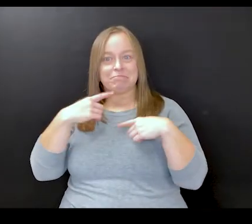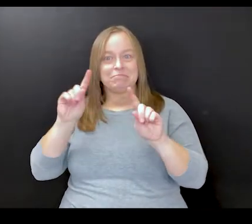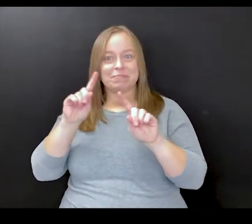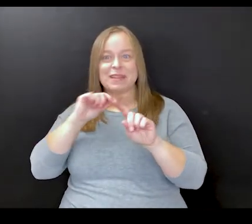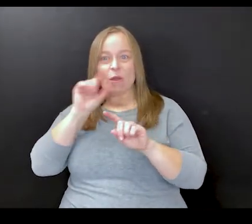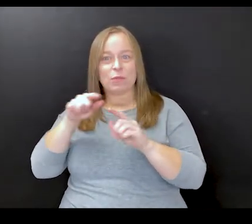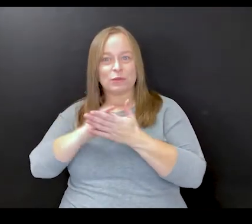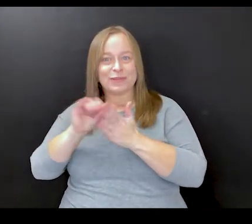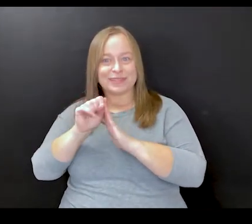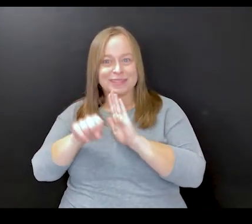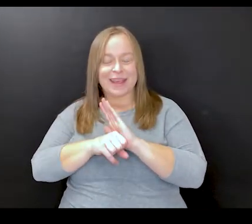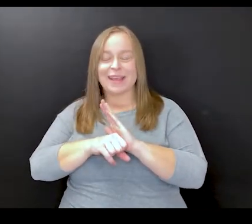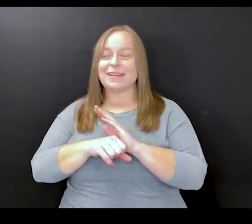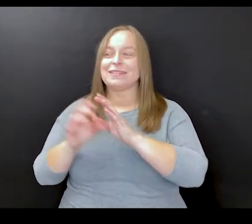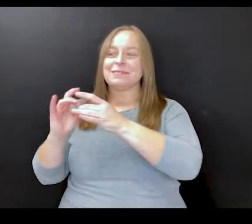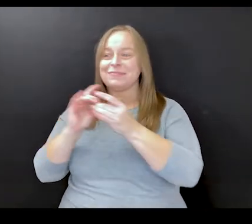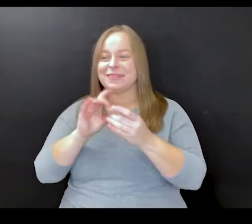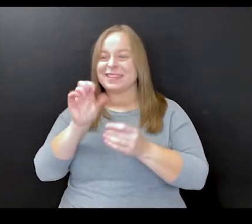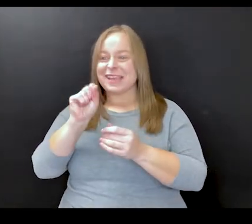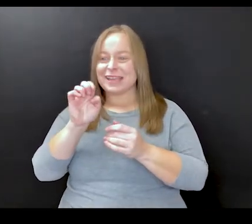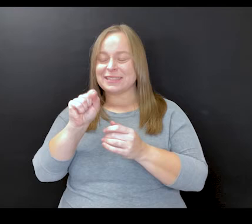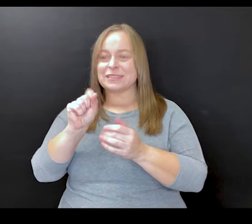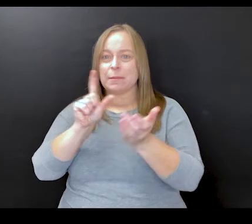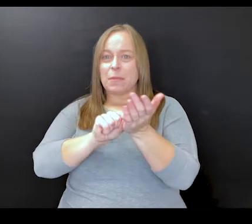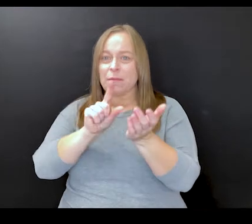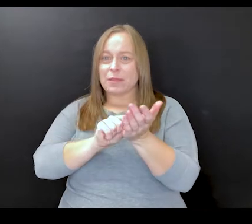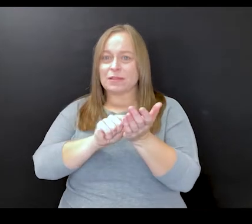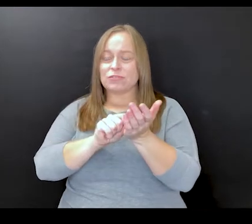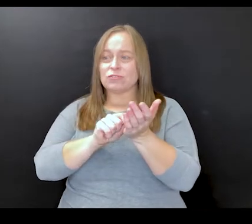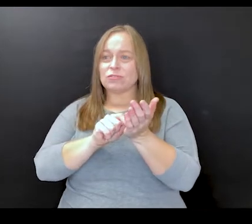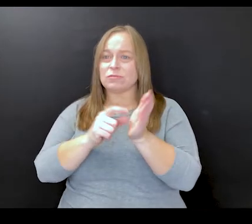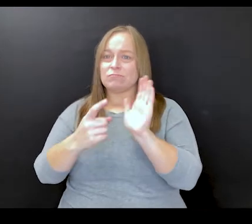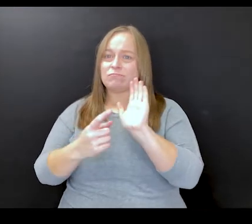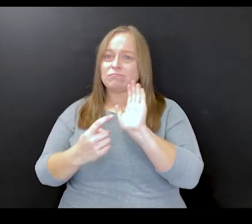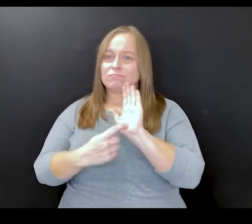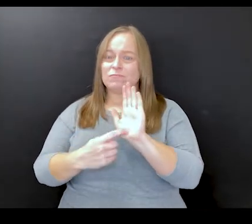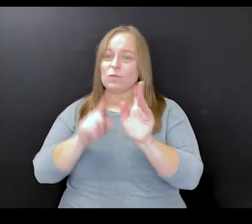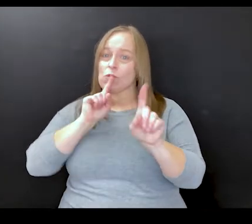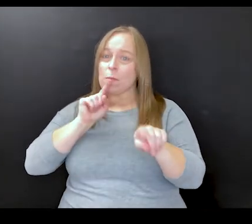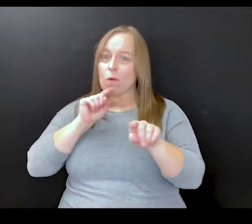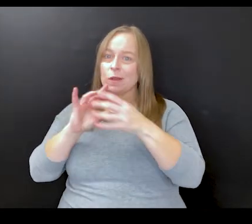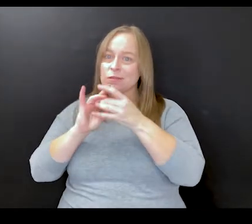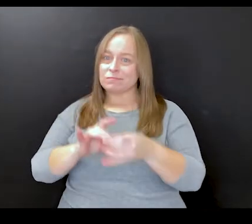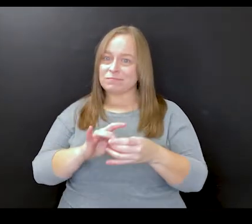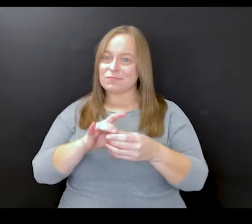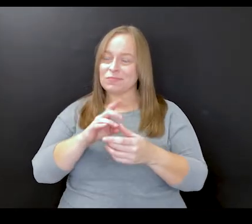And along with these cases, we also publish some pretty significant reports.